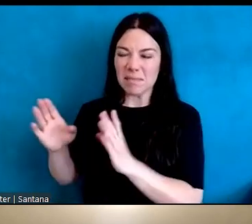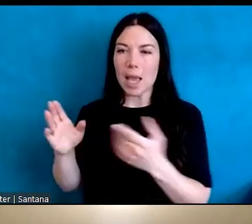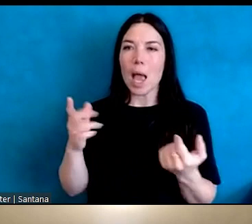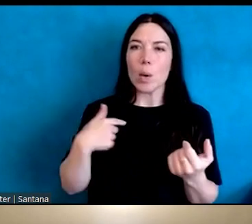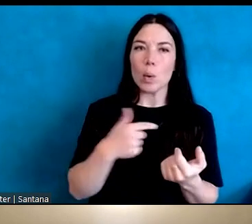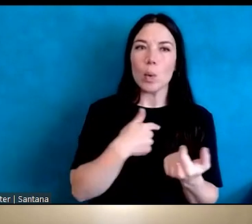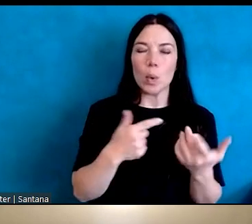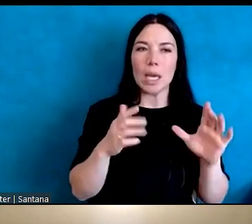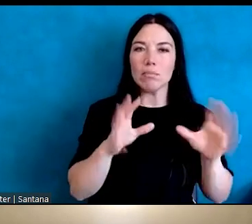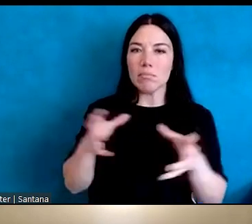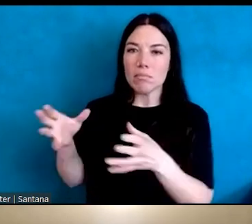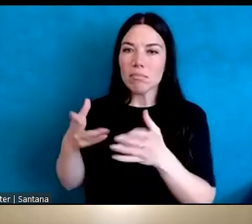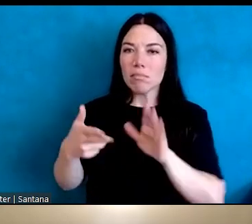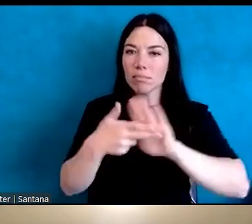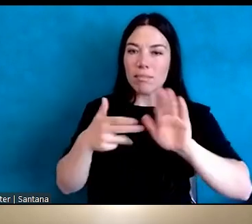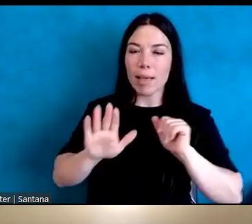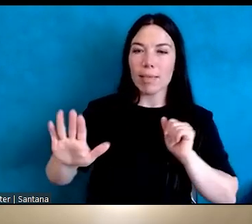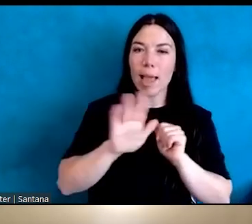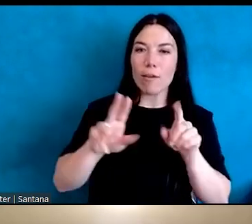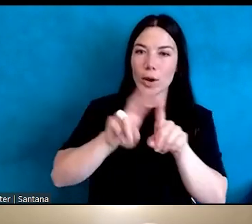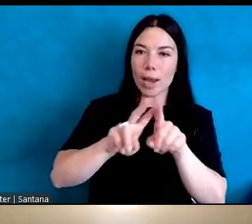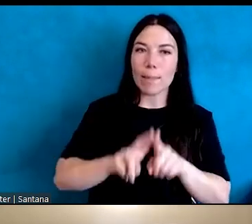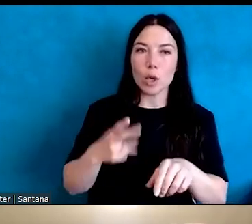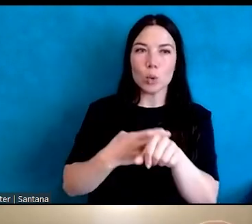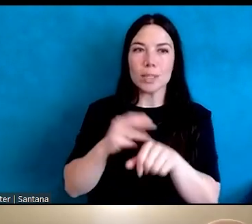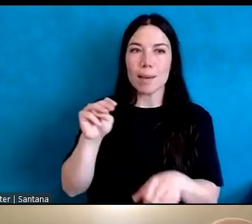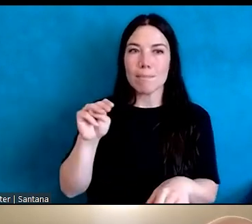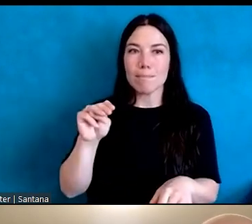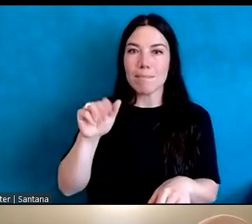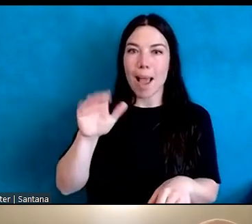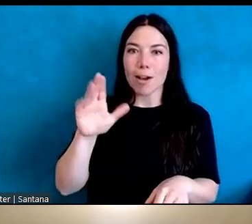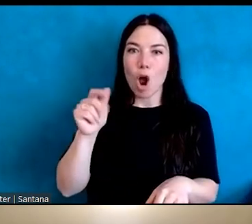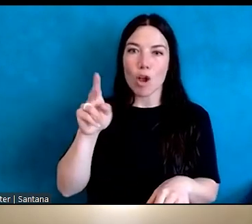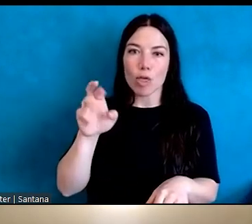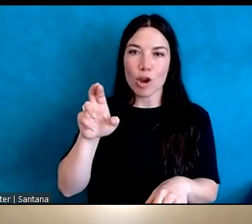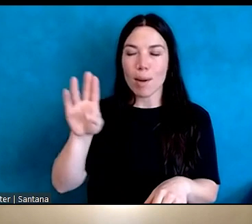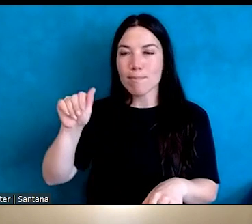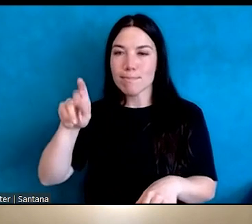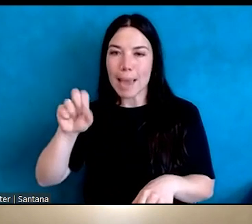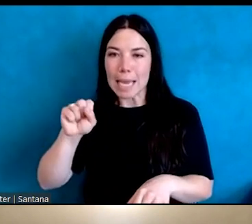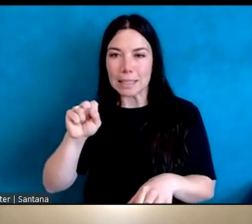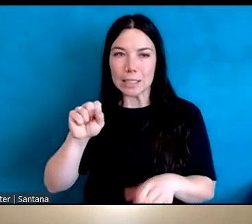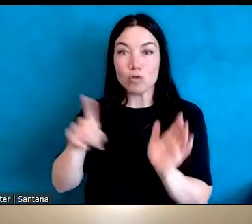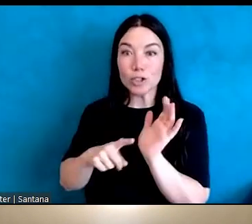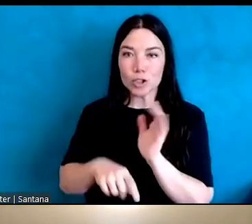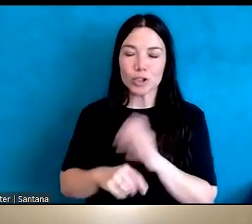Community Development Inventory, which I talked about before. So, what we found is that, not surprisingly,